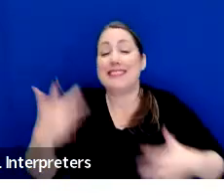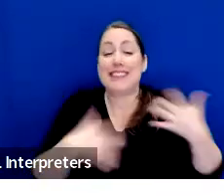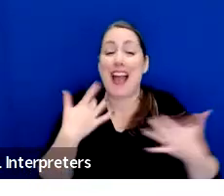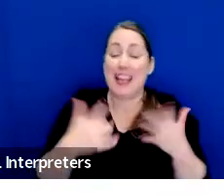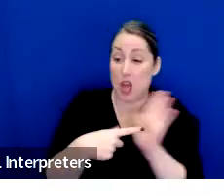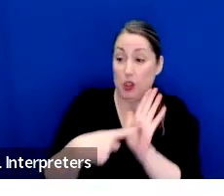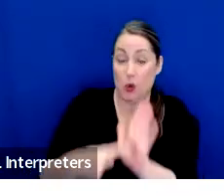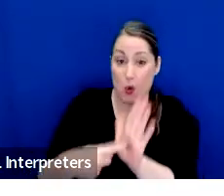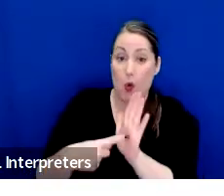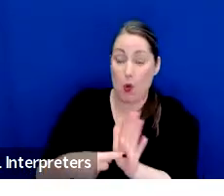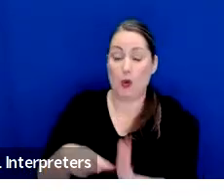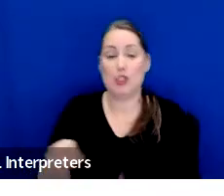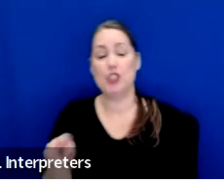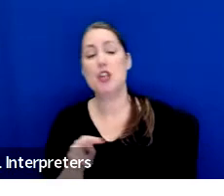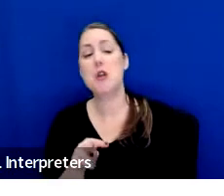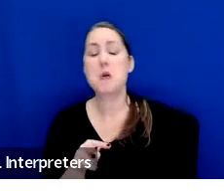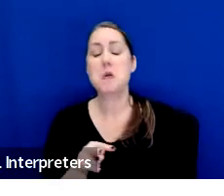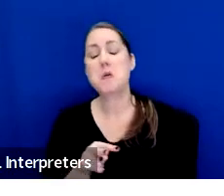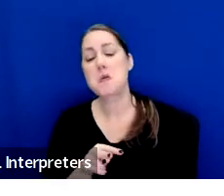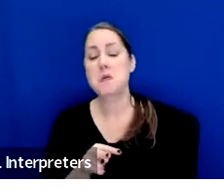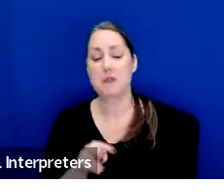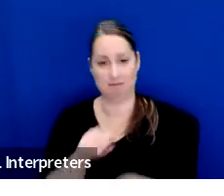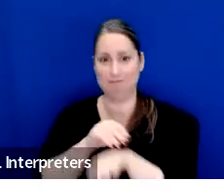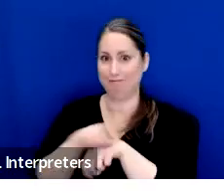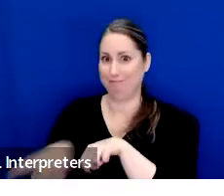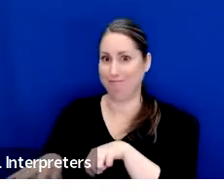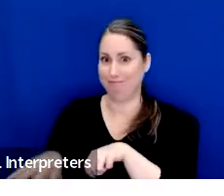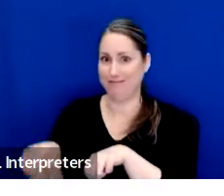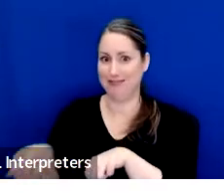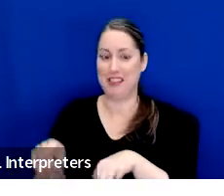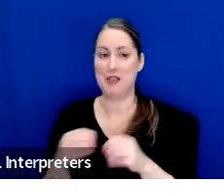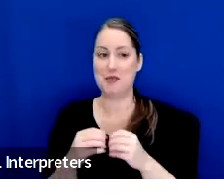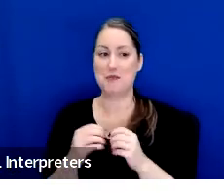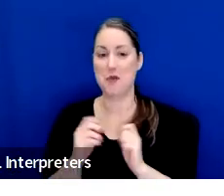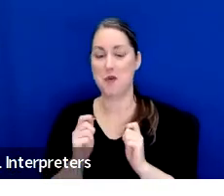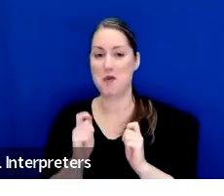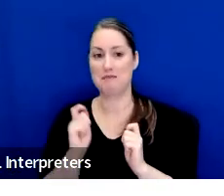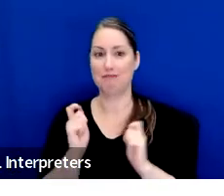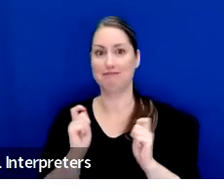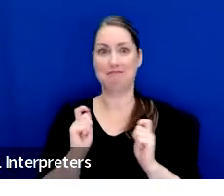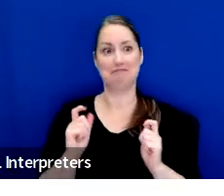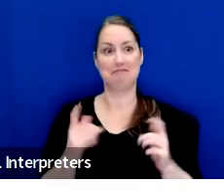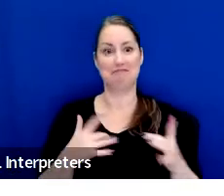And she started getting excited about it. And keep in mind she's like 18, you know, two or three semesters